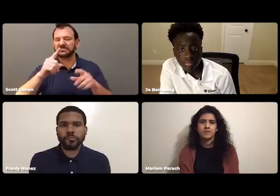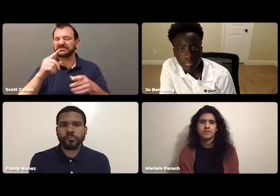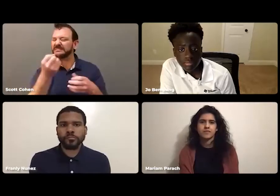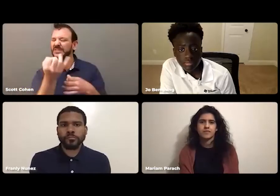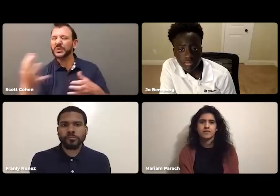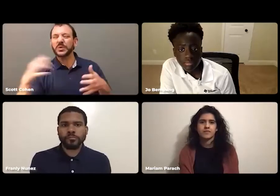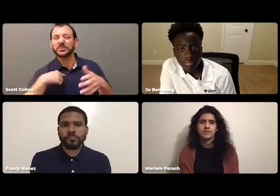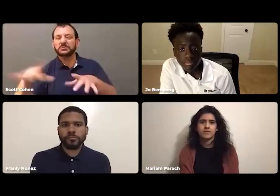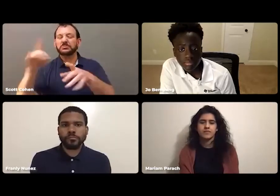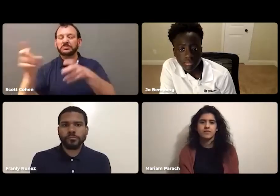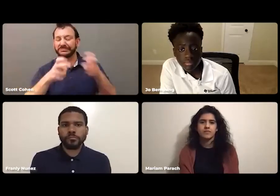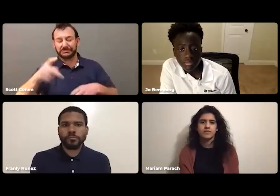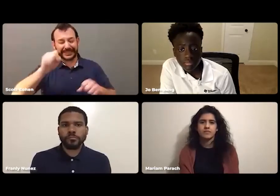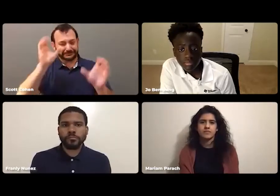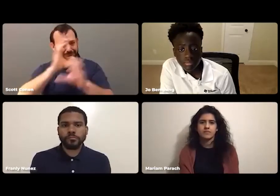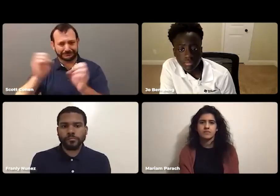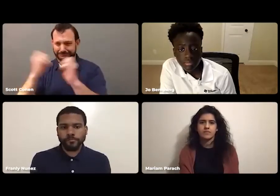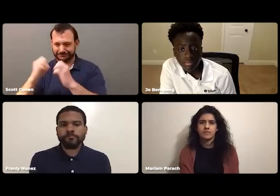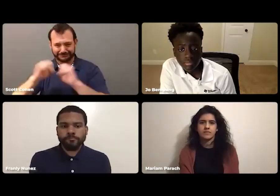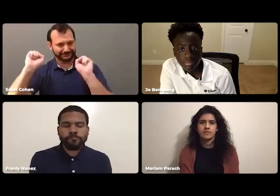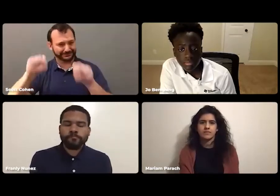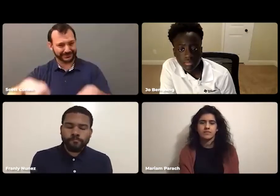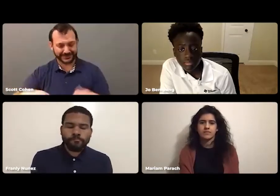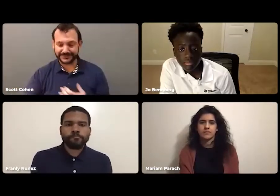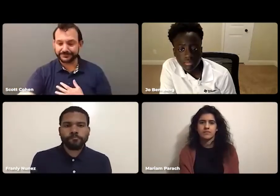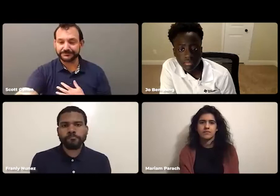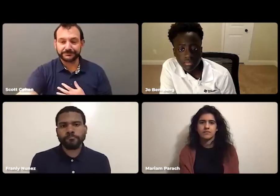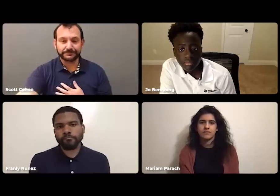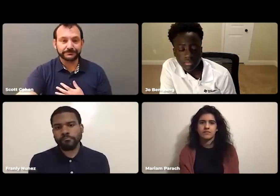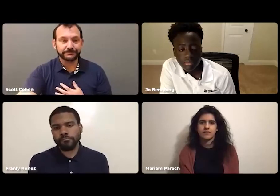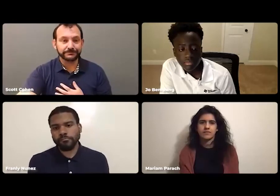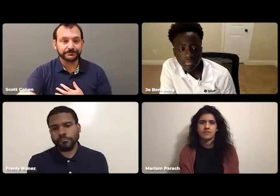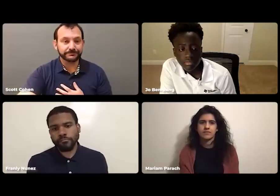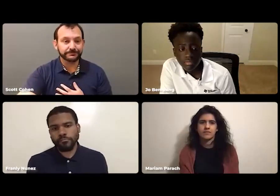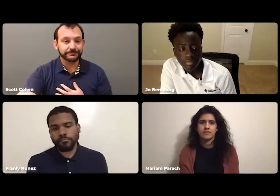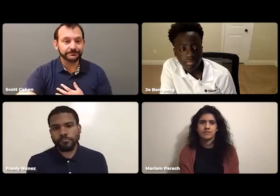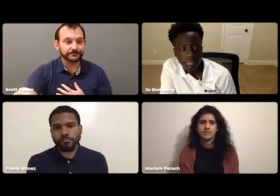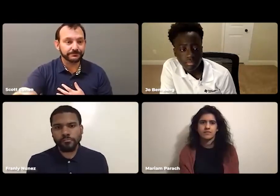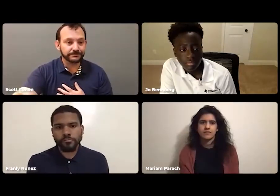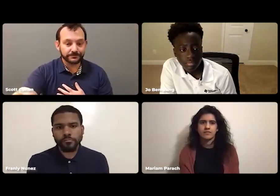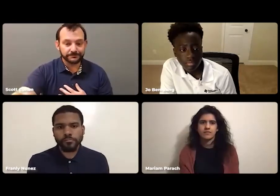Like Franly said, books to read. This is just a list of some of the resources out there.